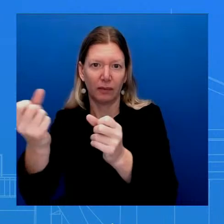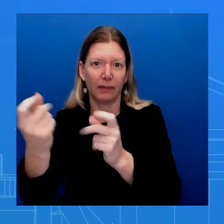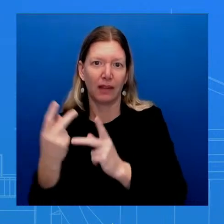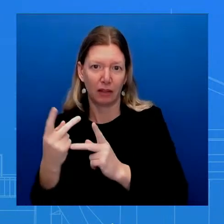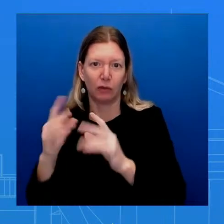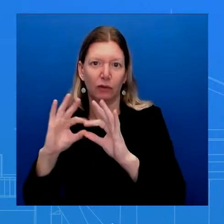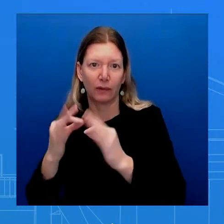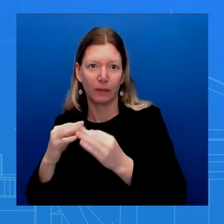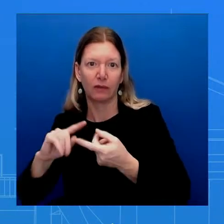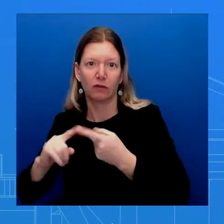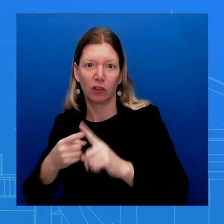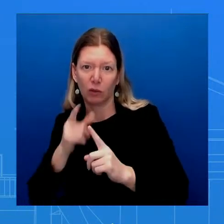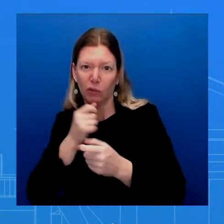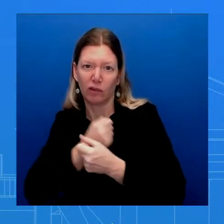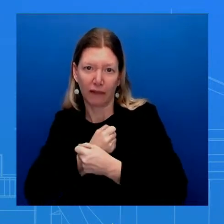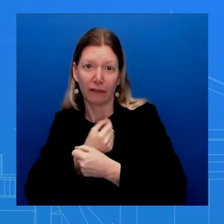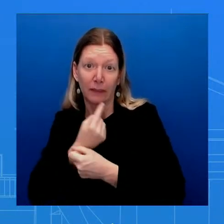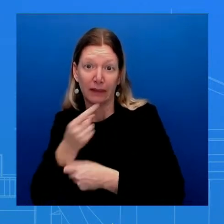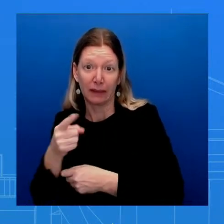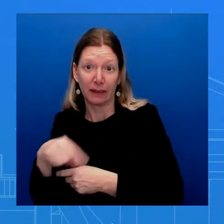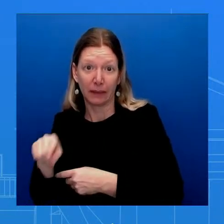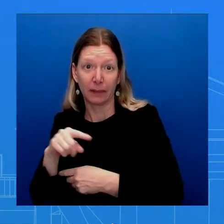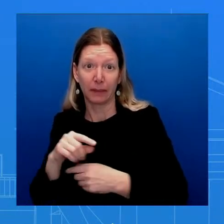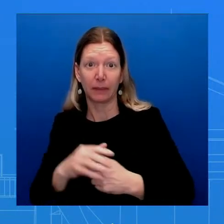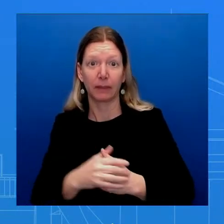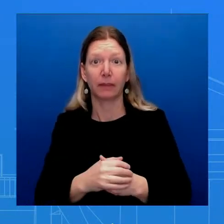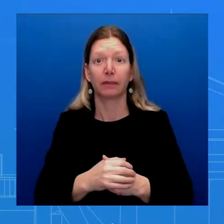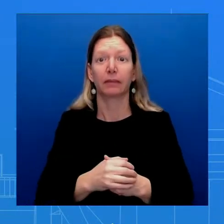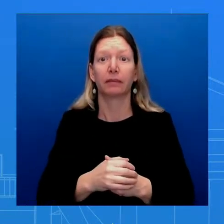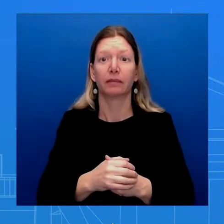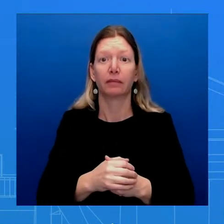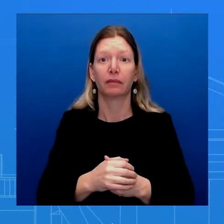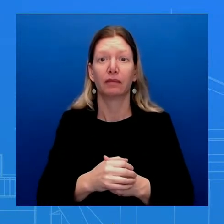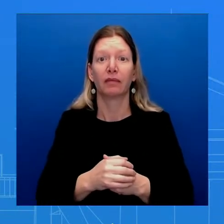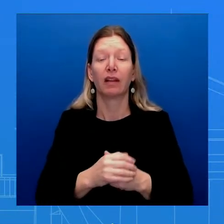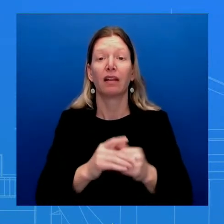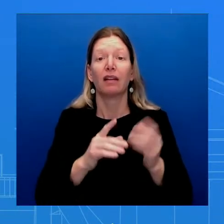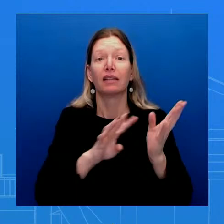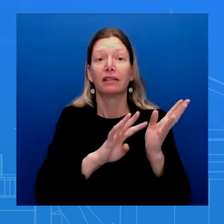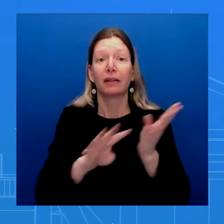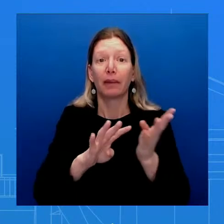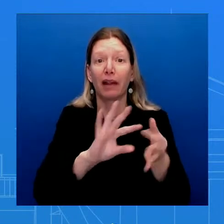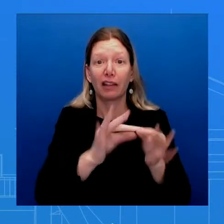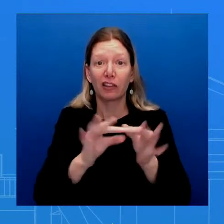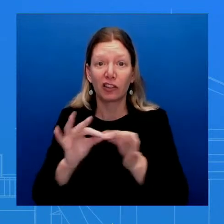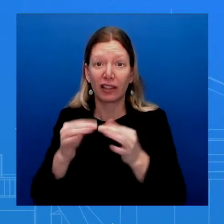are rooted in all the issues that came up back in 2020, 2021, when a lot of it was rooted